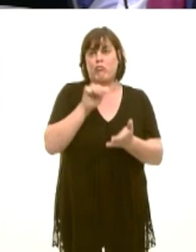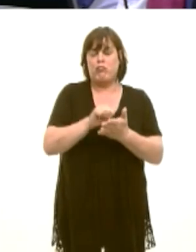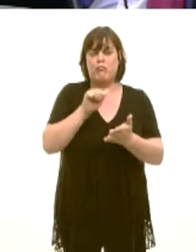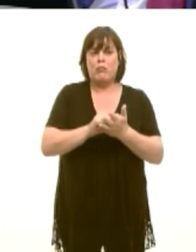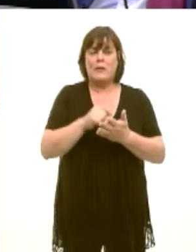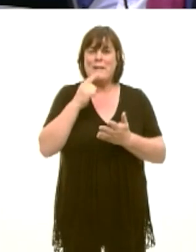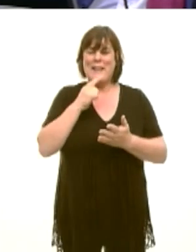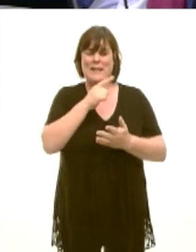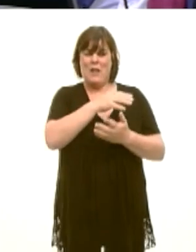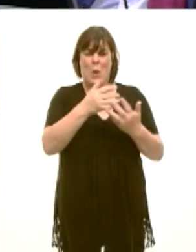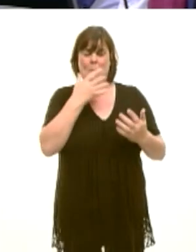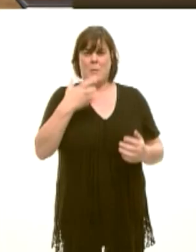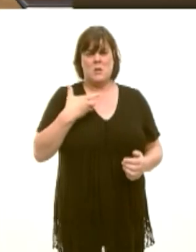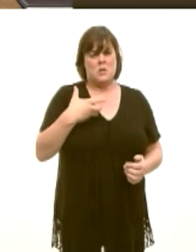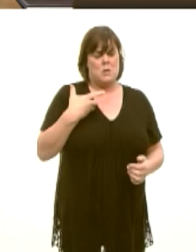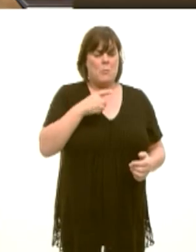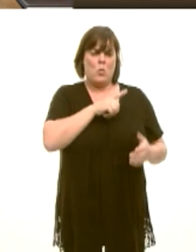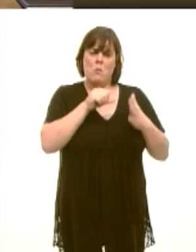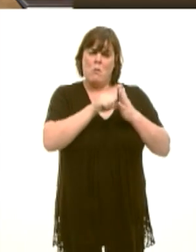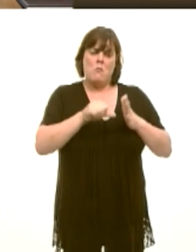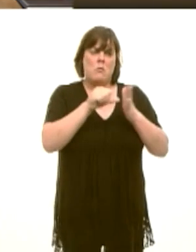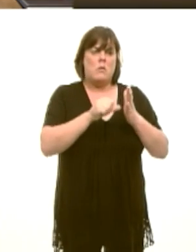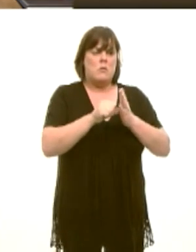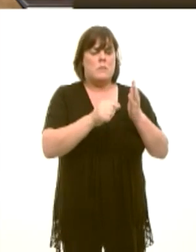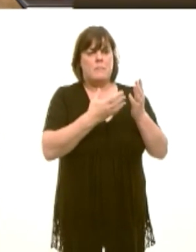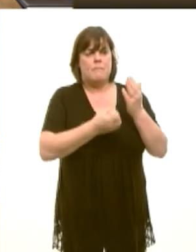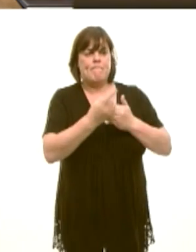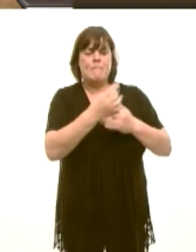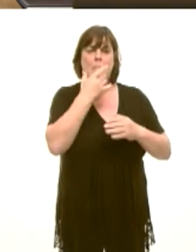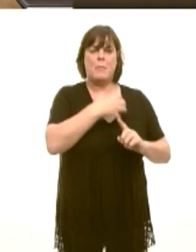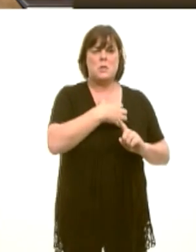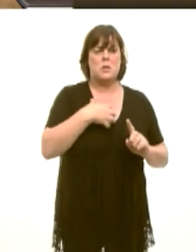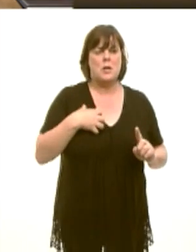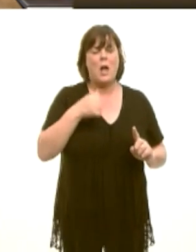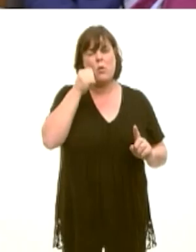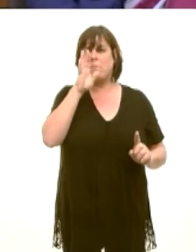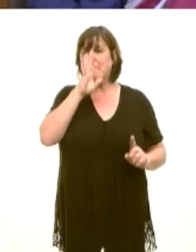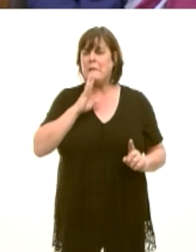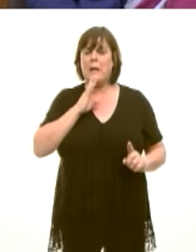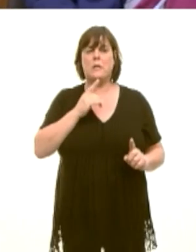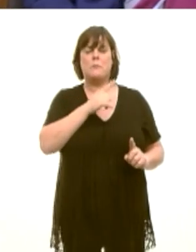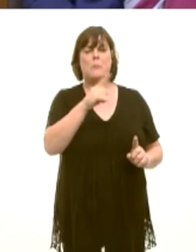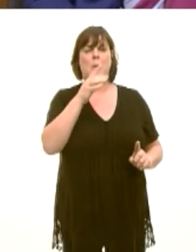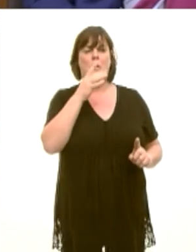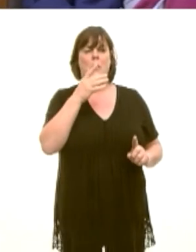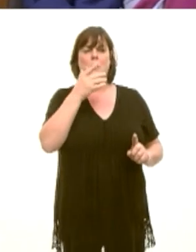was sad that it had to be that wayóthat were experienced at the time took some sheen off